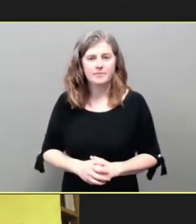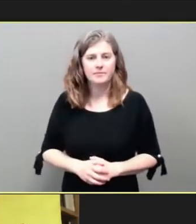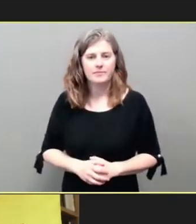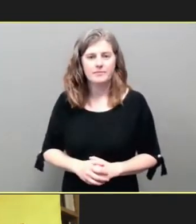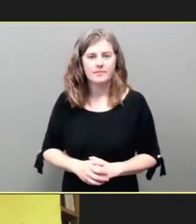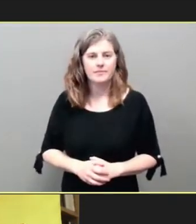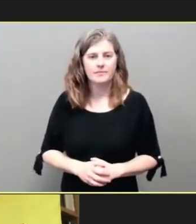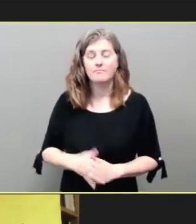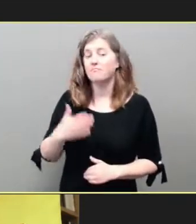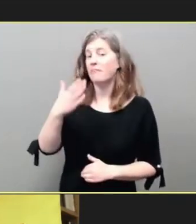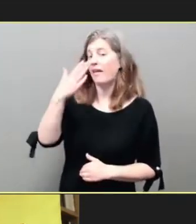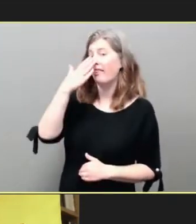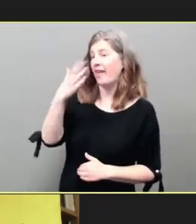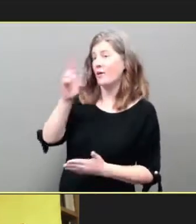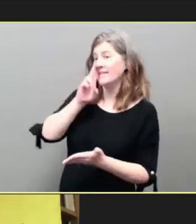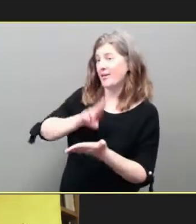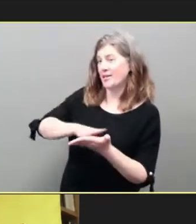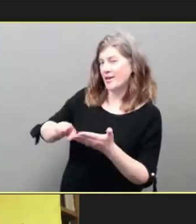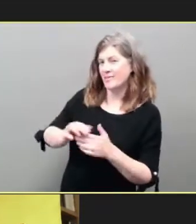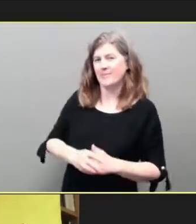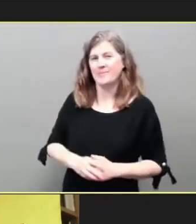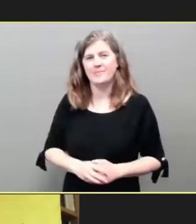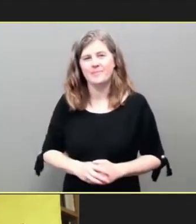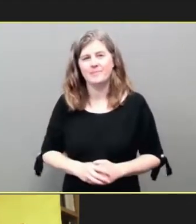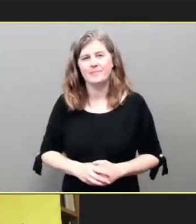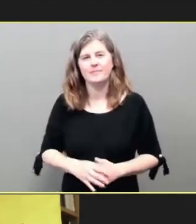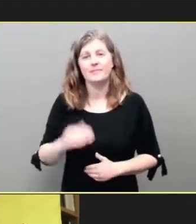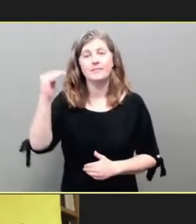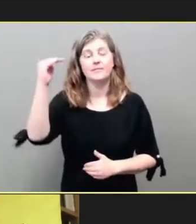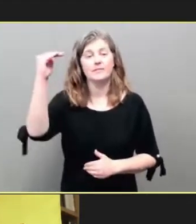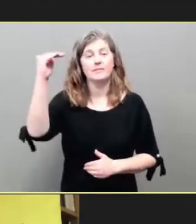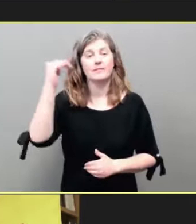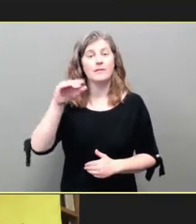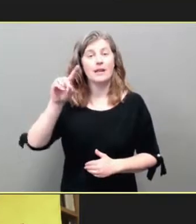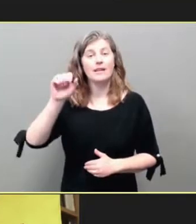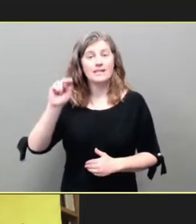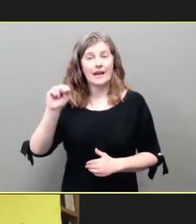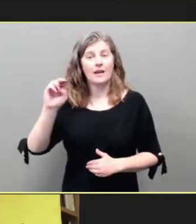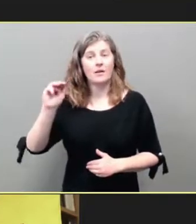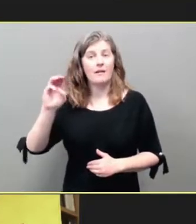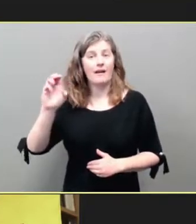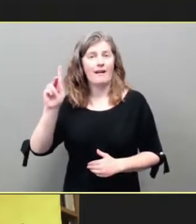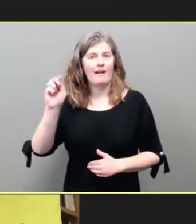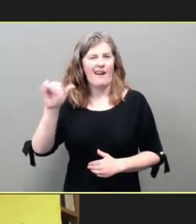Thank you. Secretary. Um, damn K go ahead with your question, please.